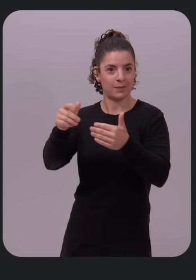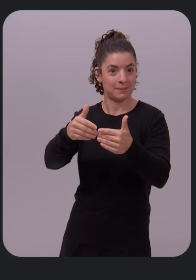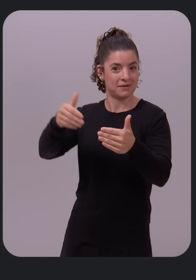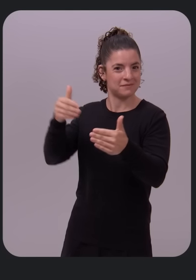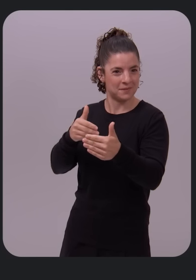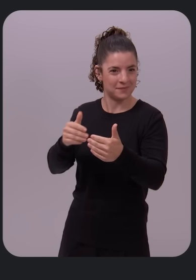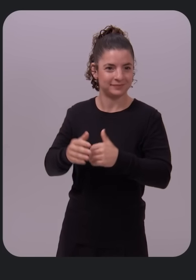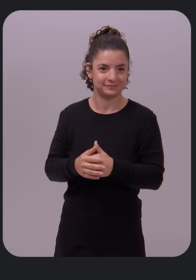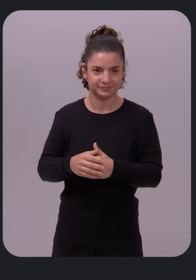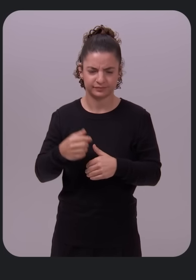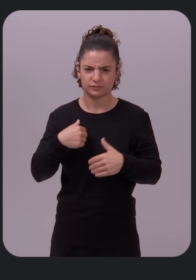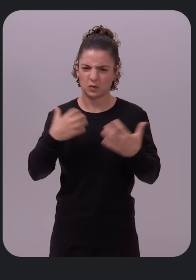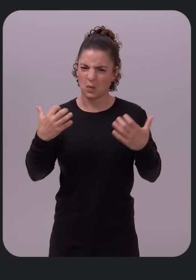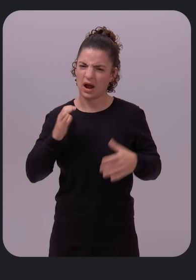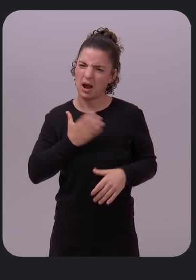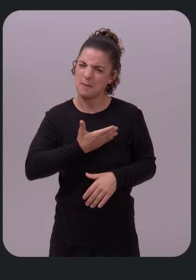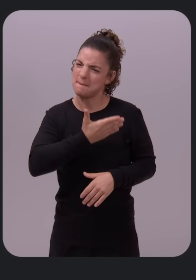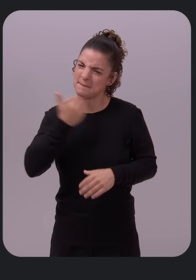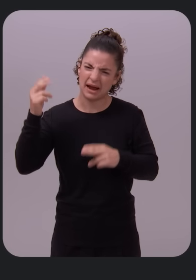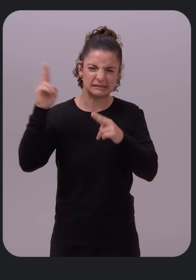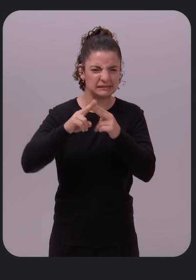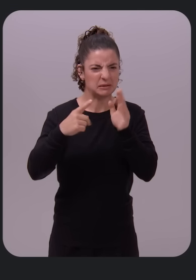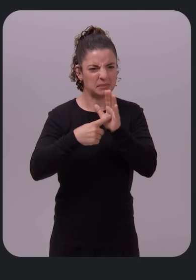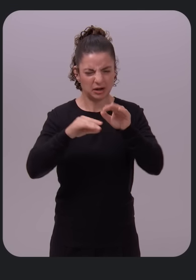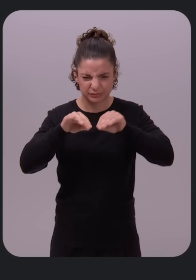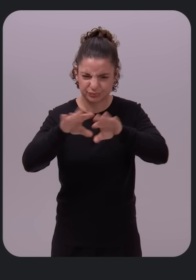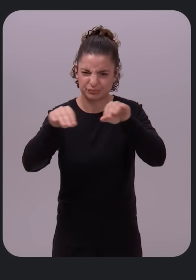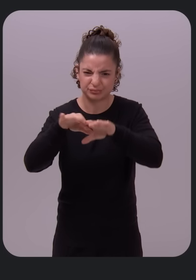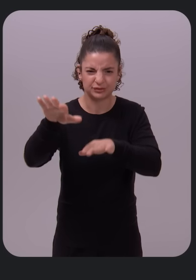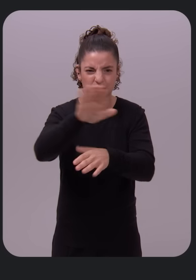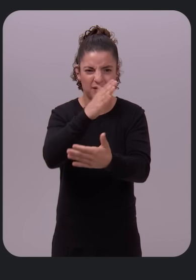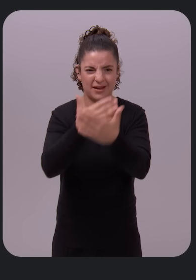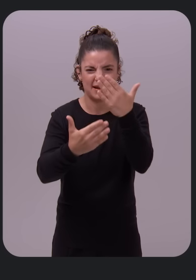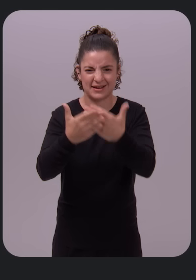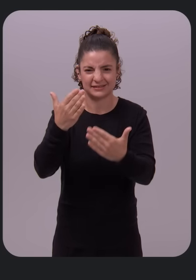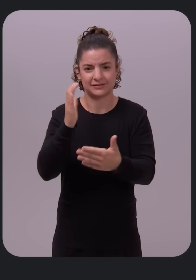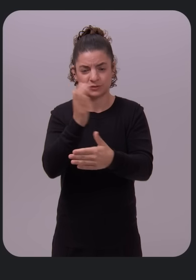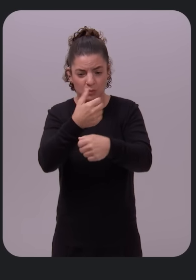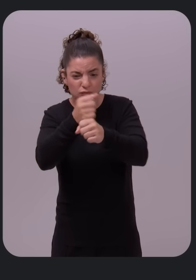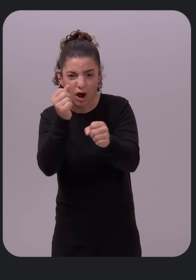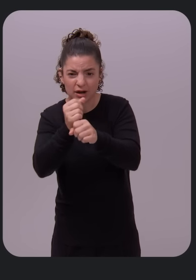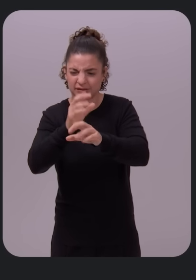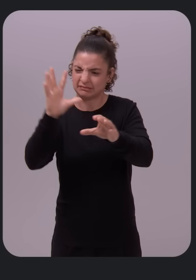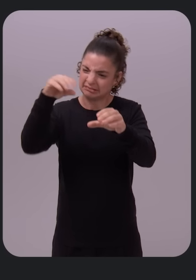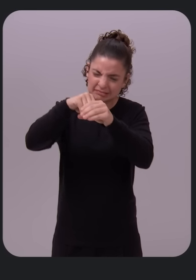We want to get our best models into your hands, and our products, ASAP.